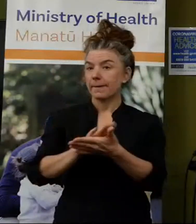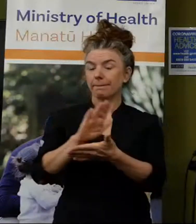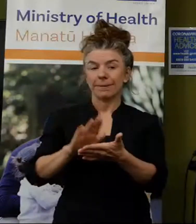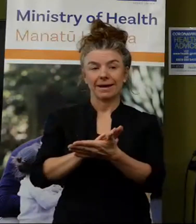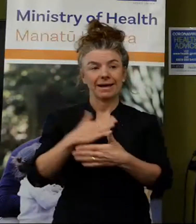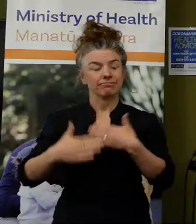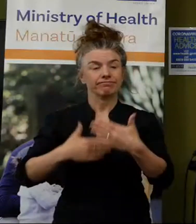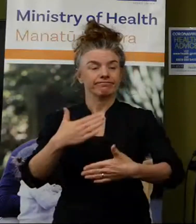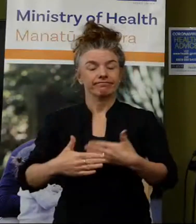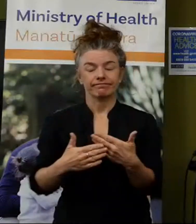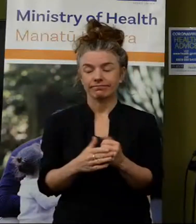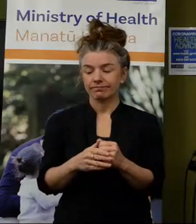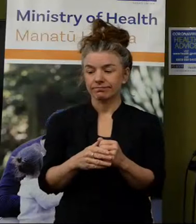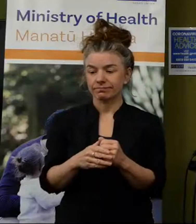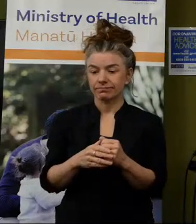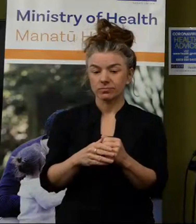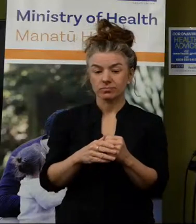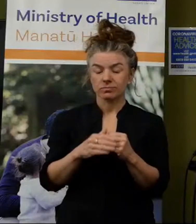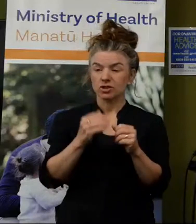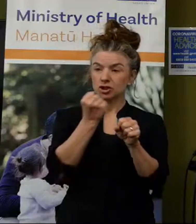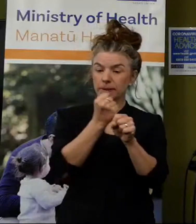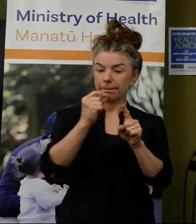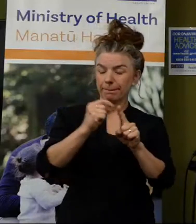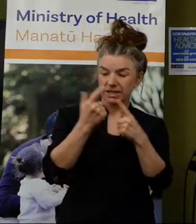They had a full check by a general practitioner.